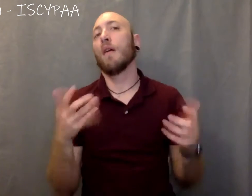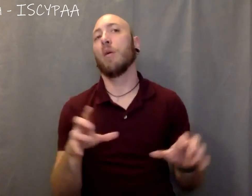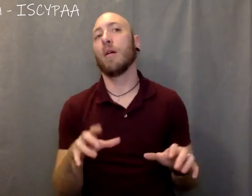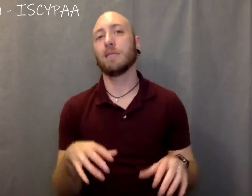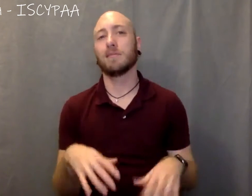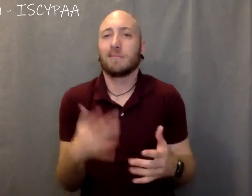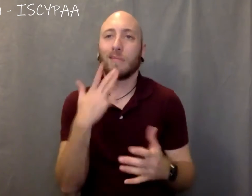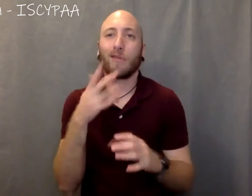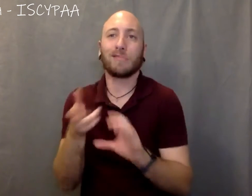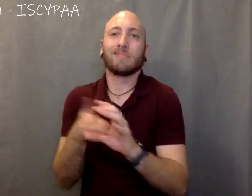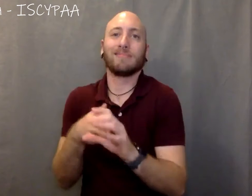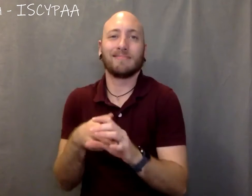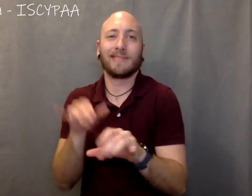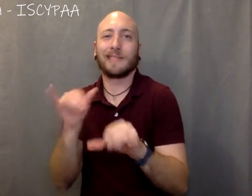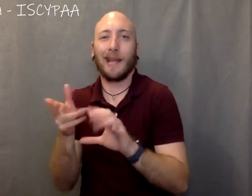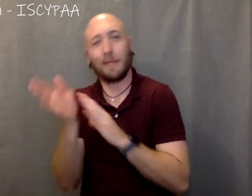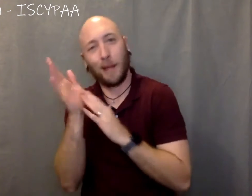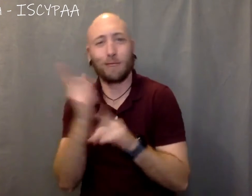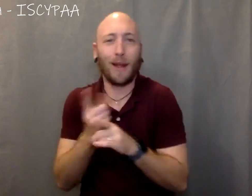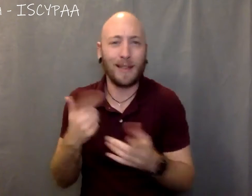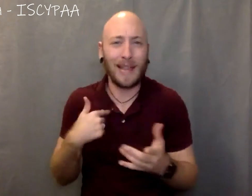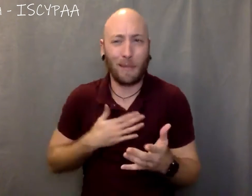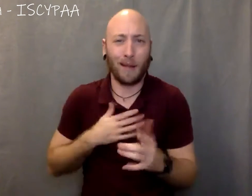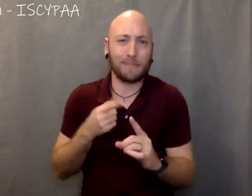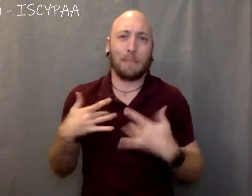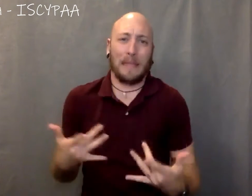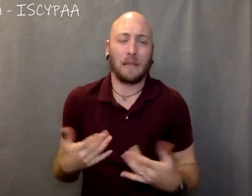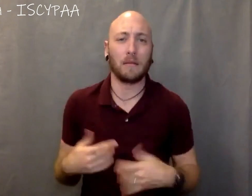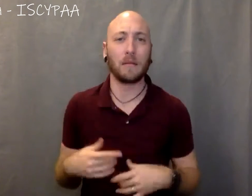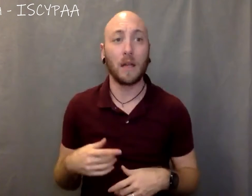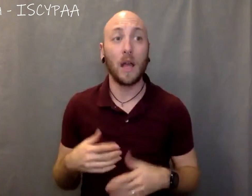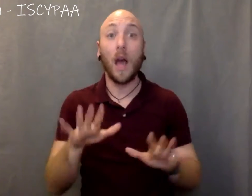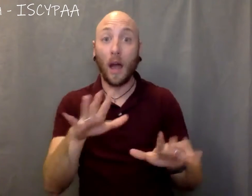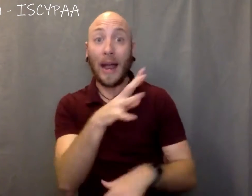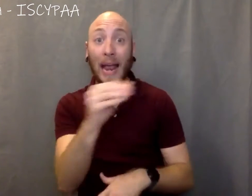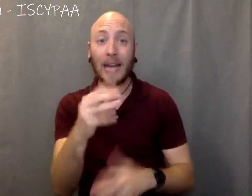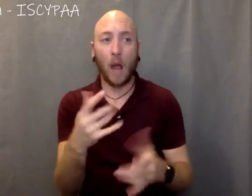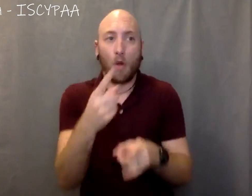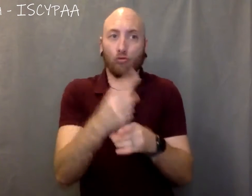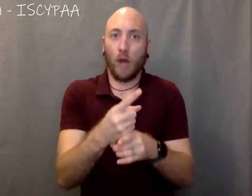and my baseline is also like, I want to be right and I want to have control of what's going on,